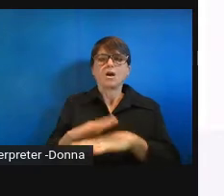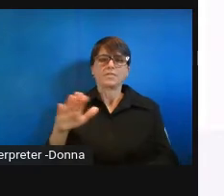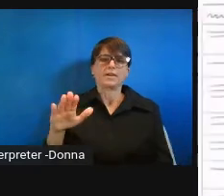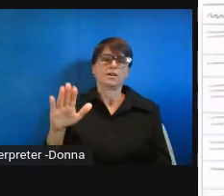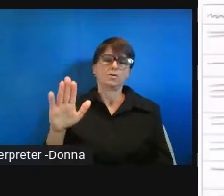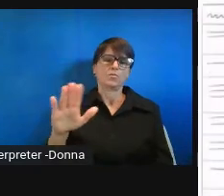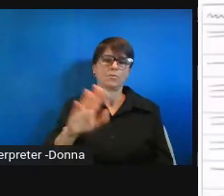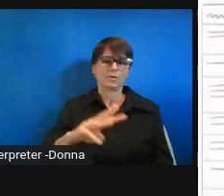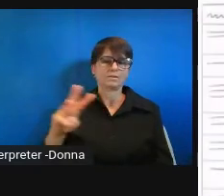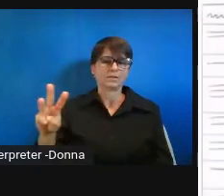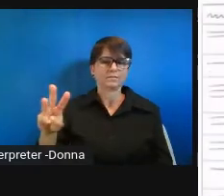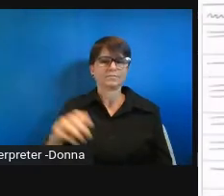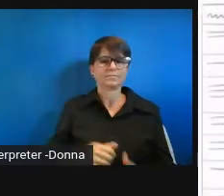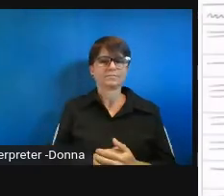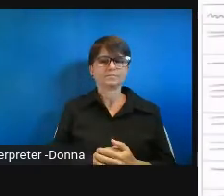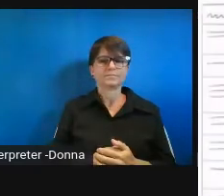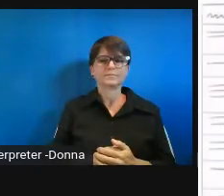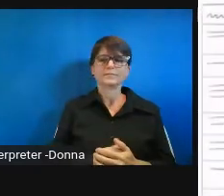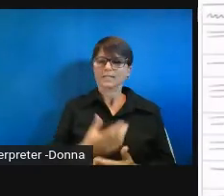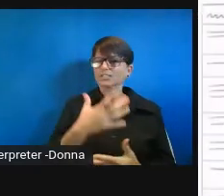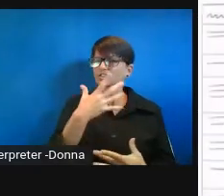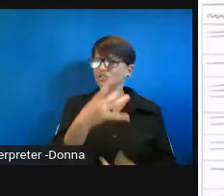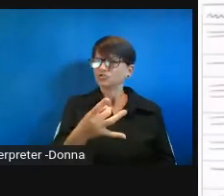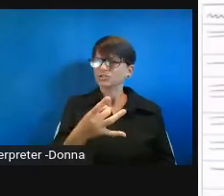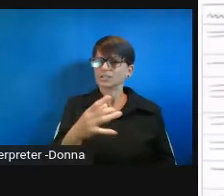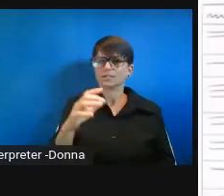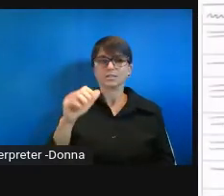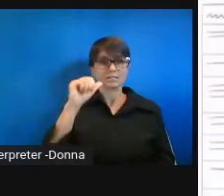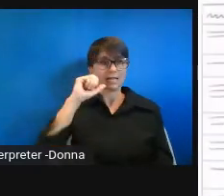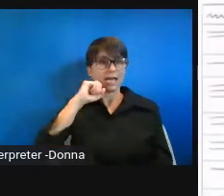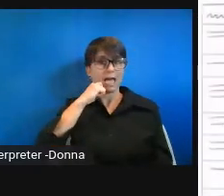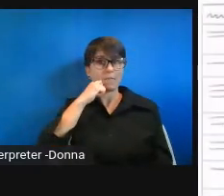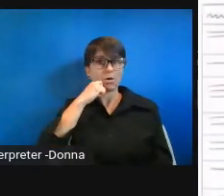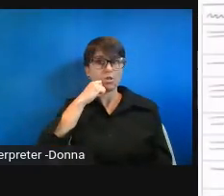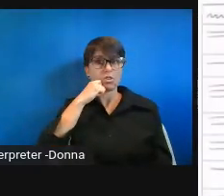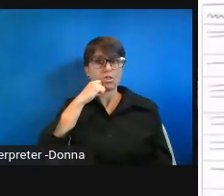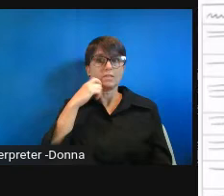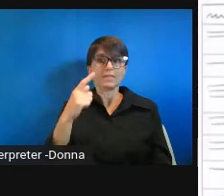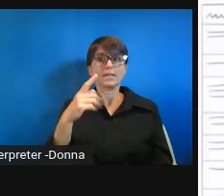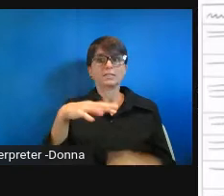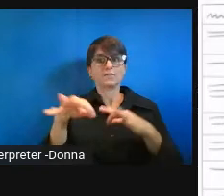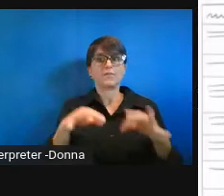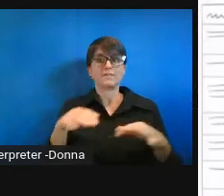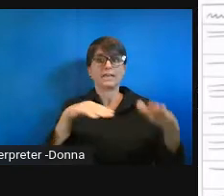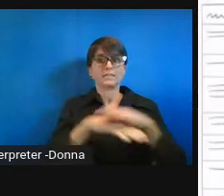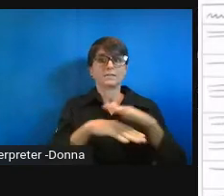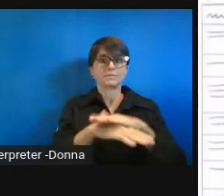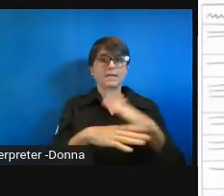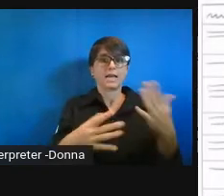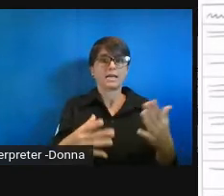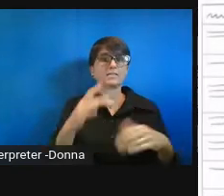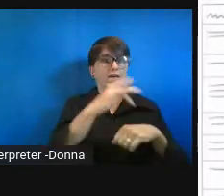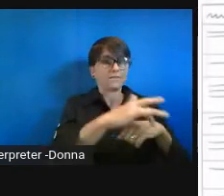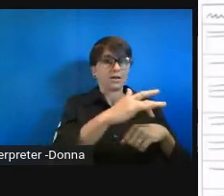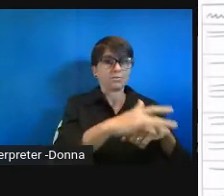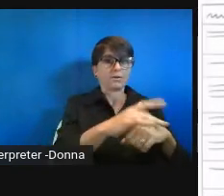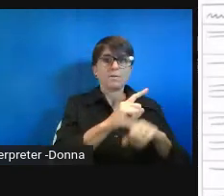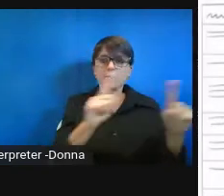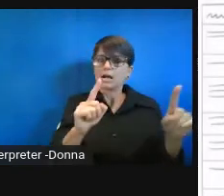So, if you are planning to include accessibility statement on your website is there a tool or generator